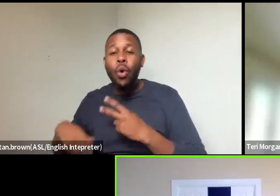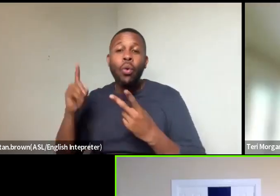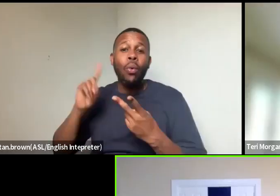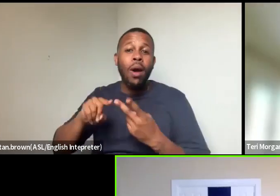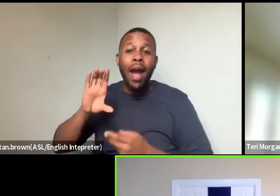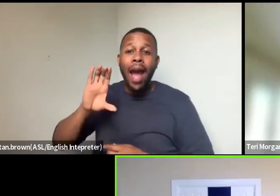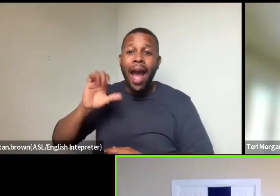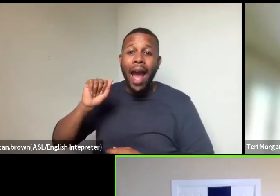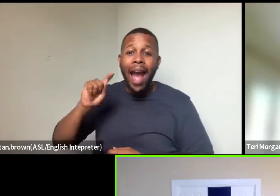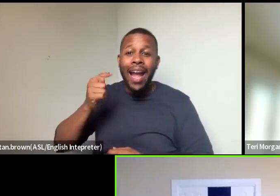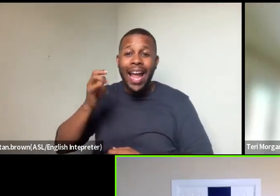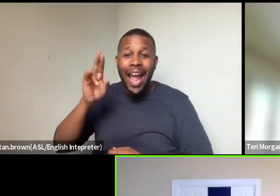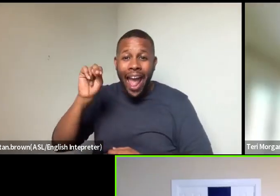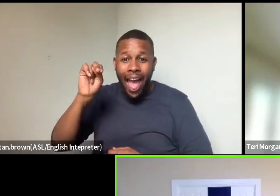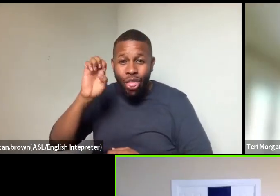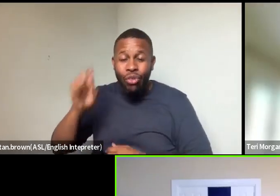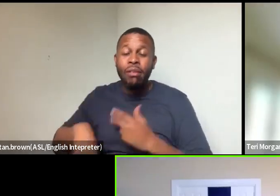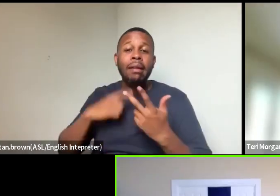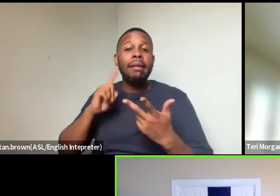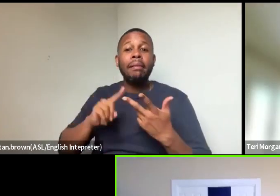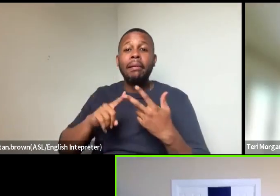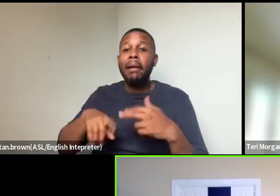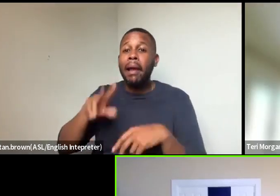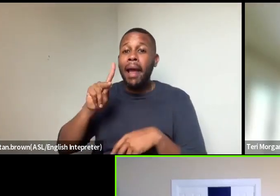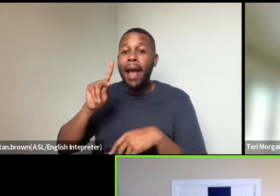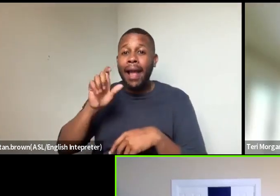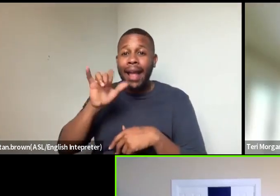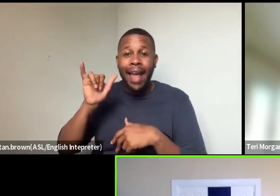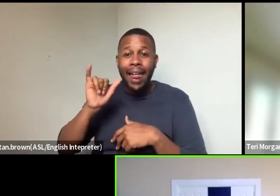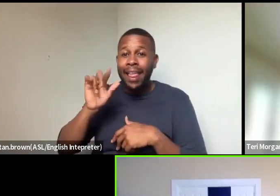youth leadership forum. I'm so happy. I want them to turn on